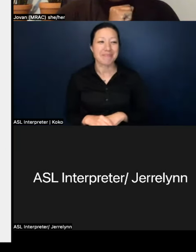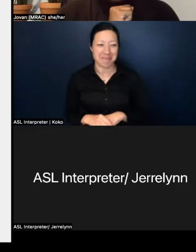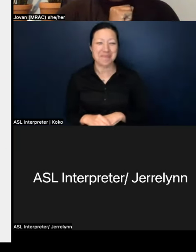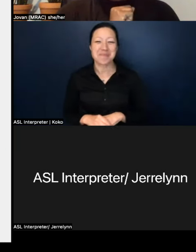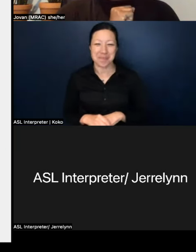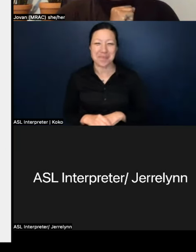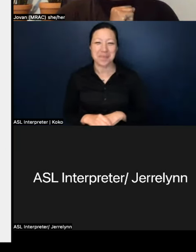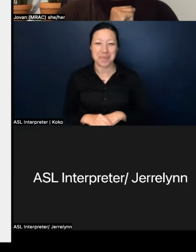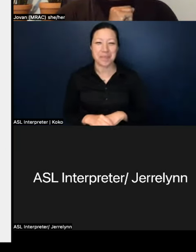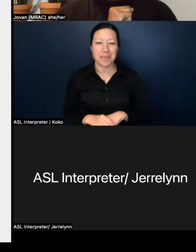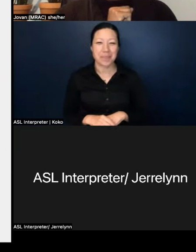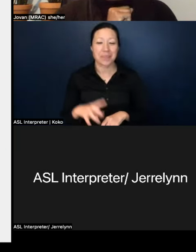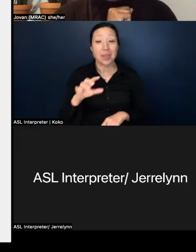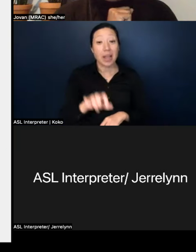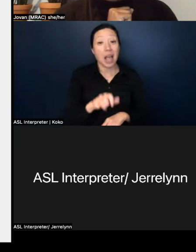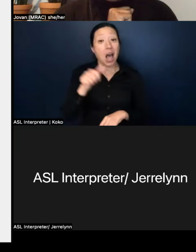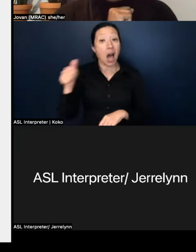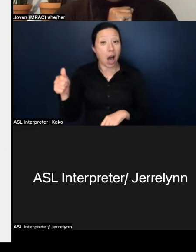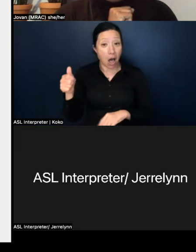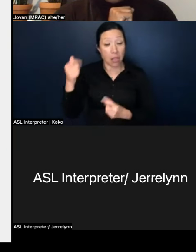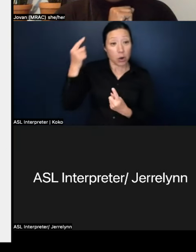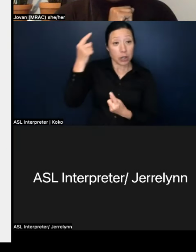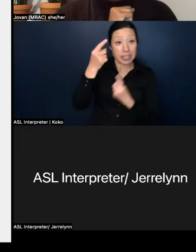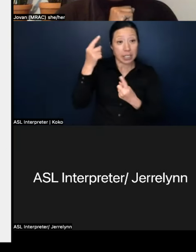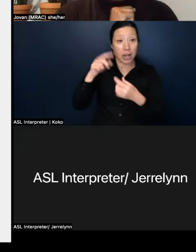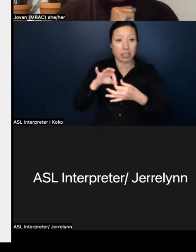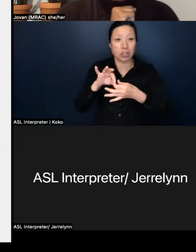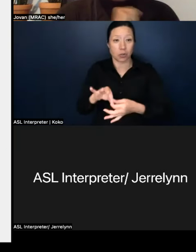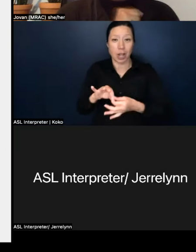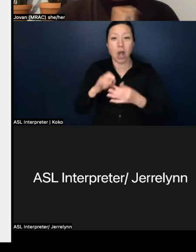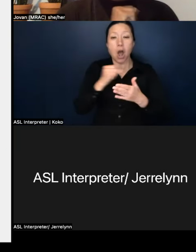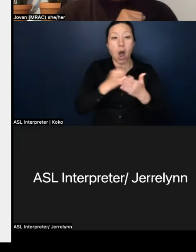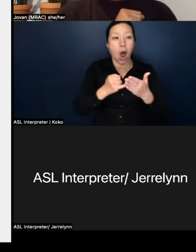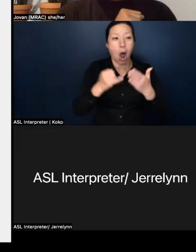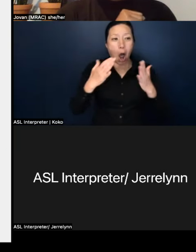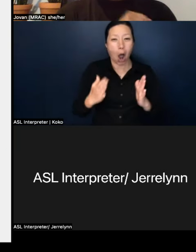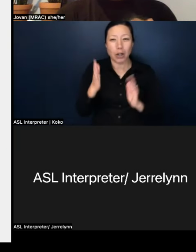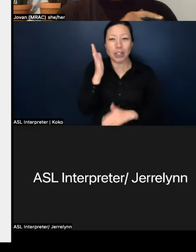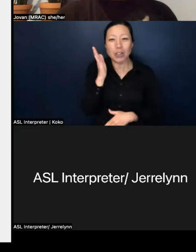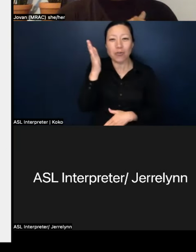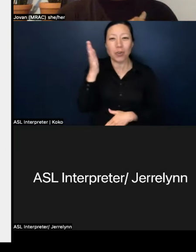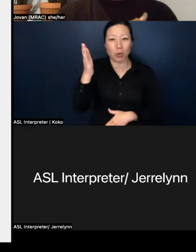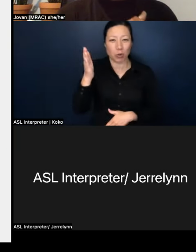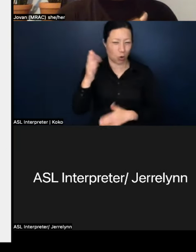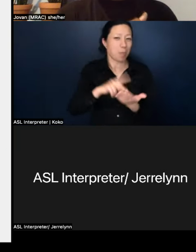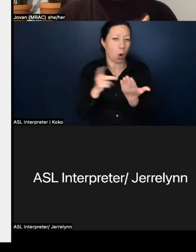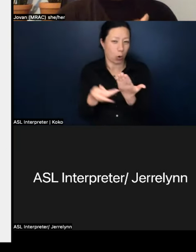that we have for the Artists' Futures program. If you were a 2022,